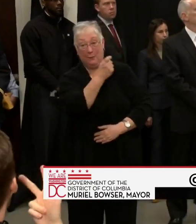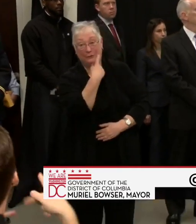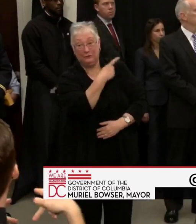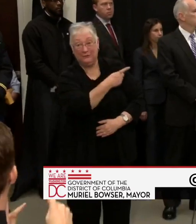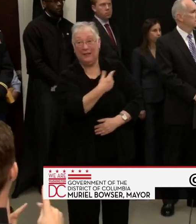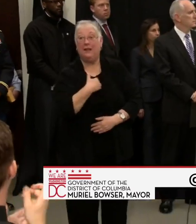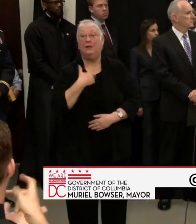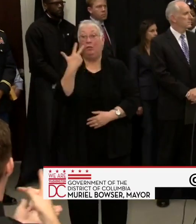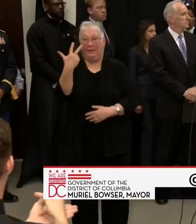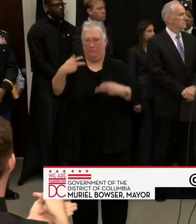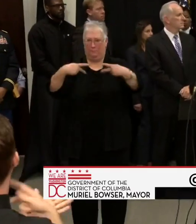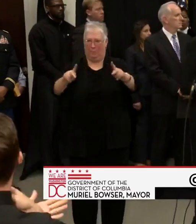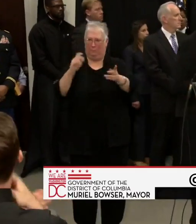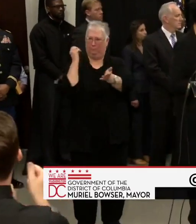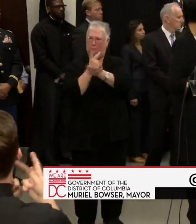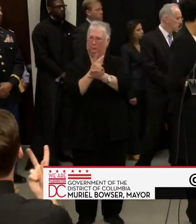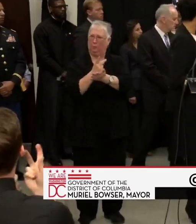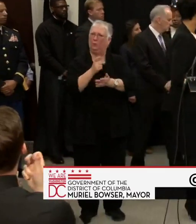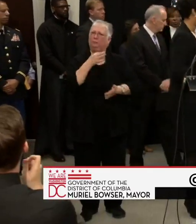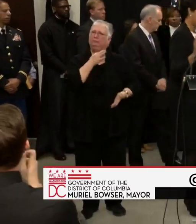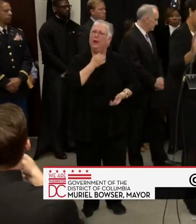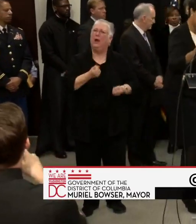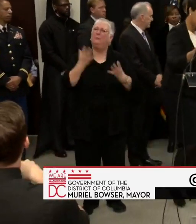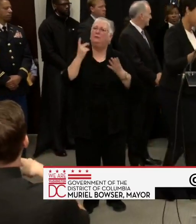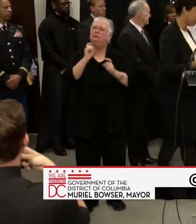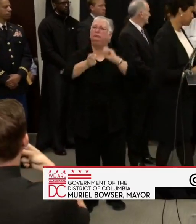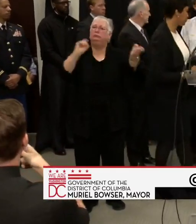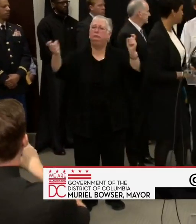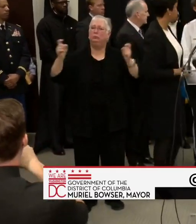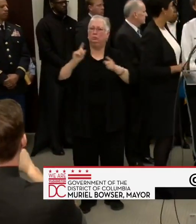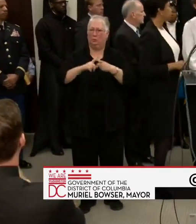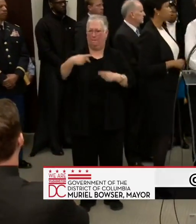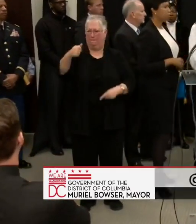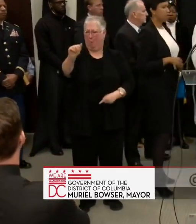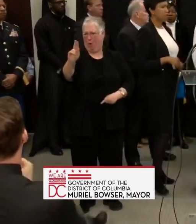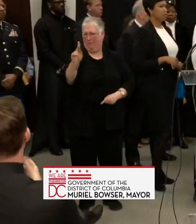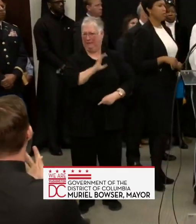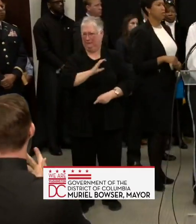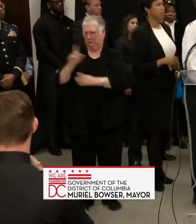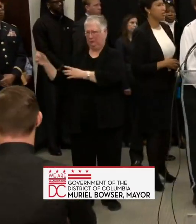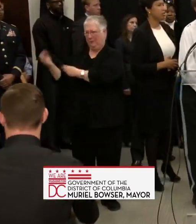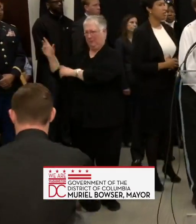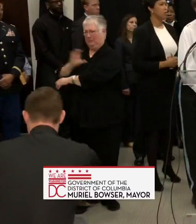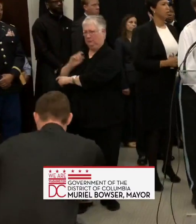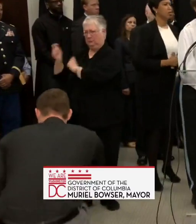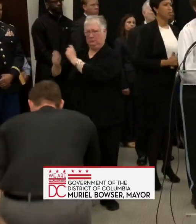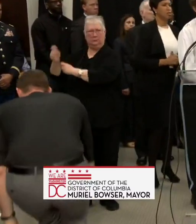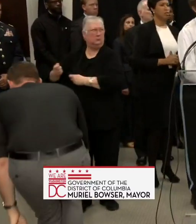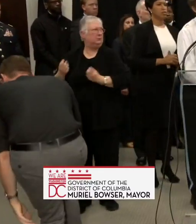HOW ABOUT PARK POLICE HOW MANY PERMITS HAVE BEEN APPROVED SO FAR? >> THAT PROCESS IS STILL AN